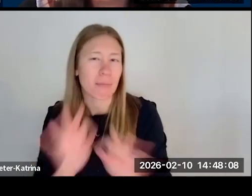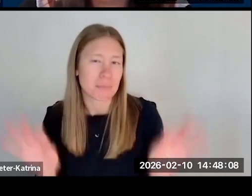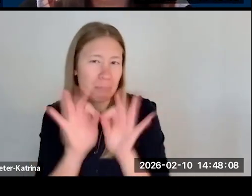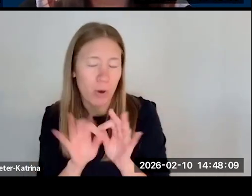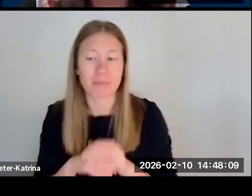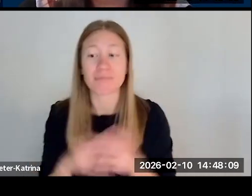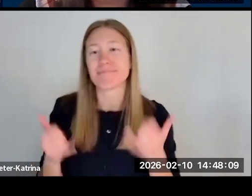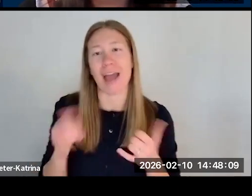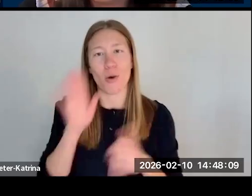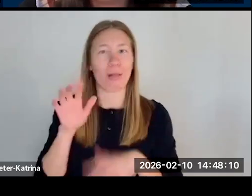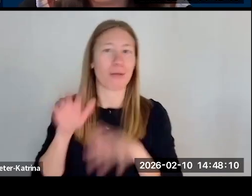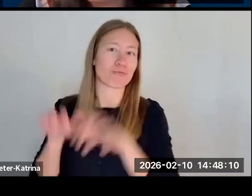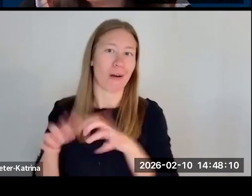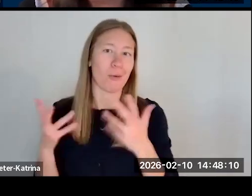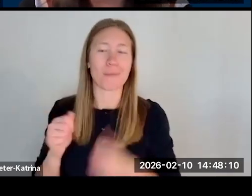practicing martial arts,